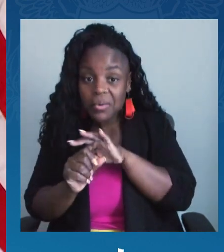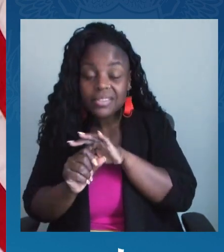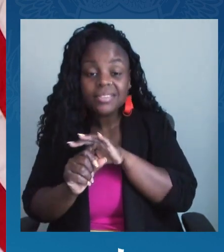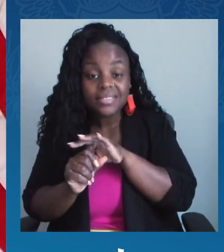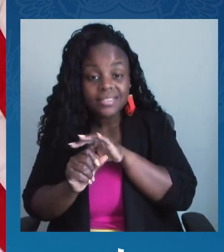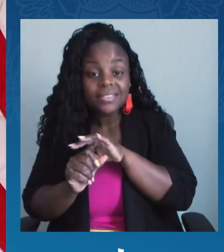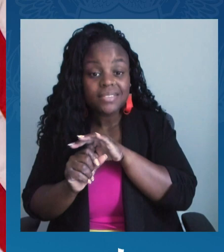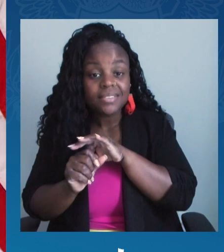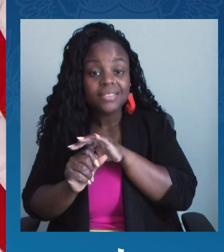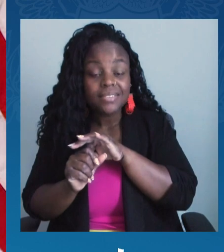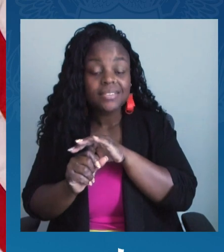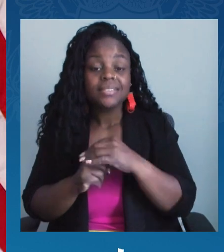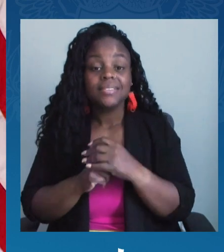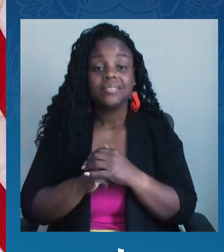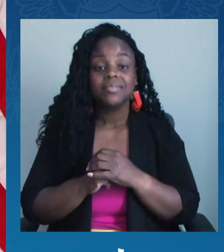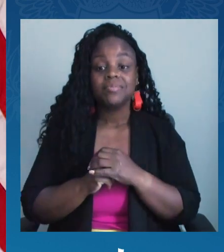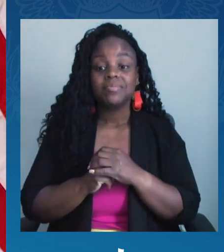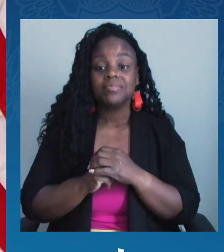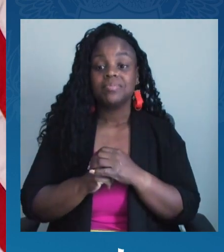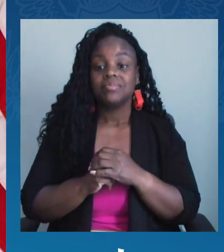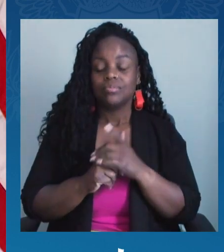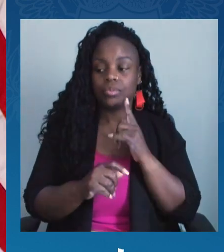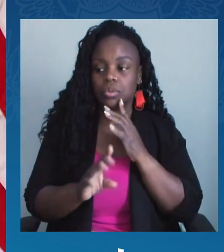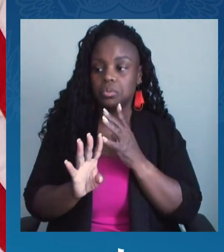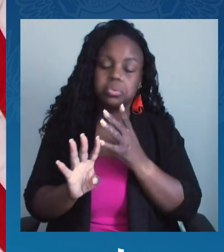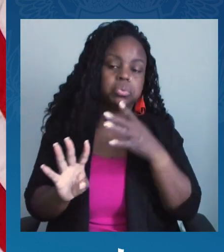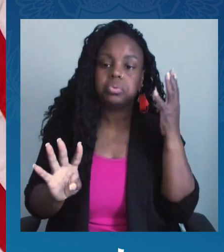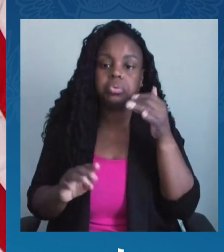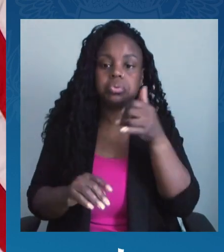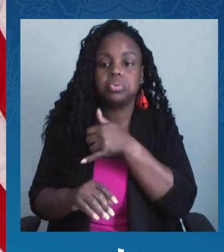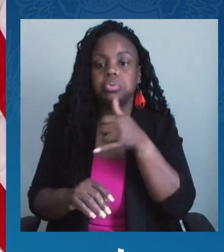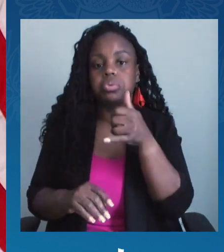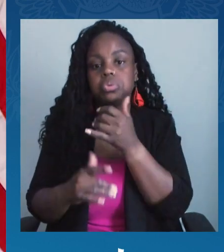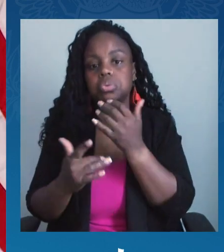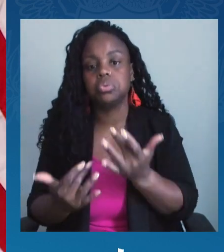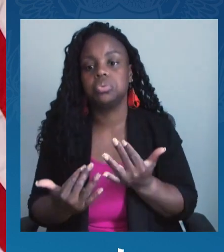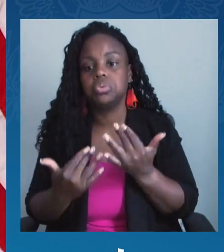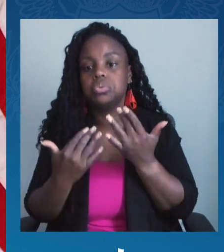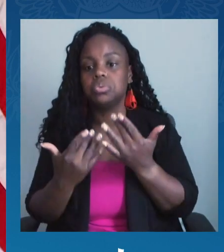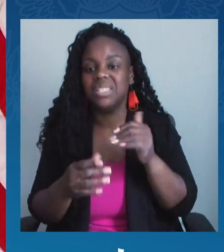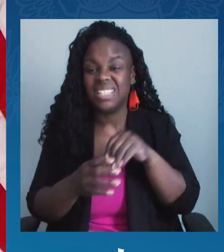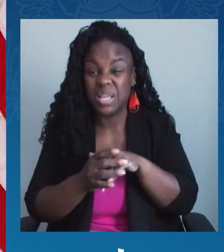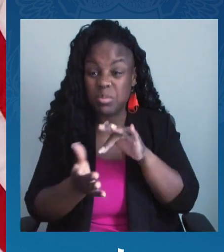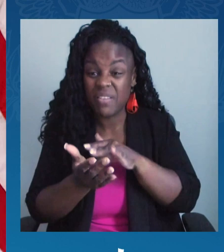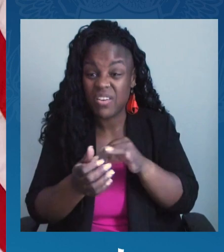stood in line in the midst of a pandemic. Did what they need in the midst of trying